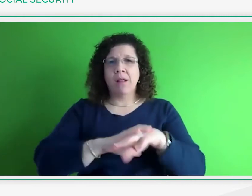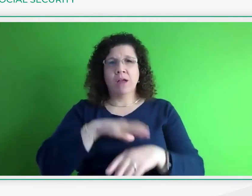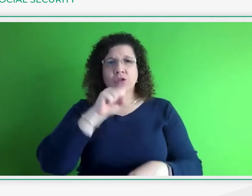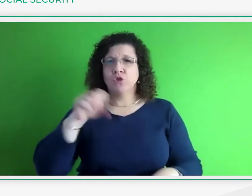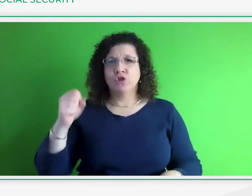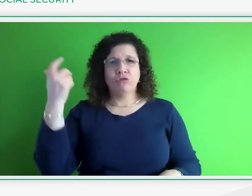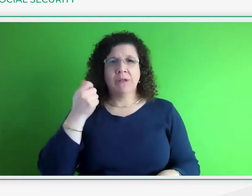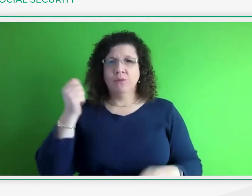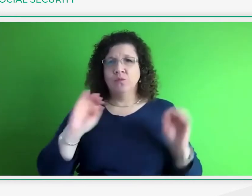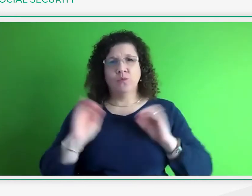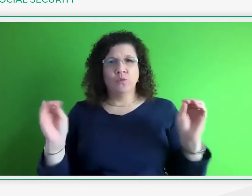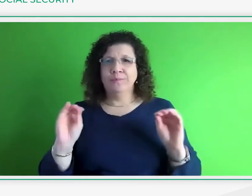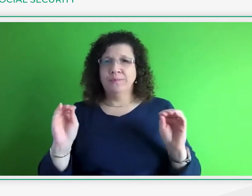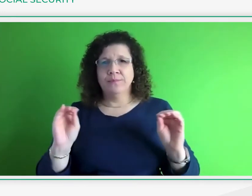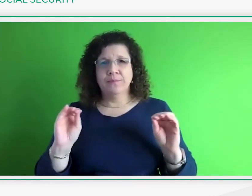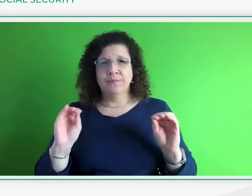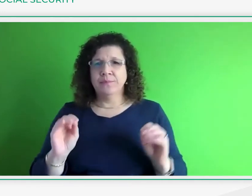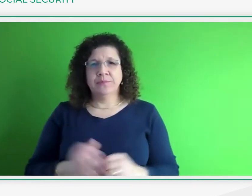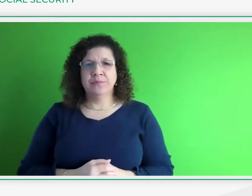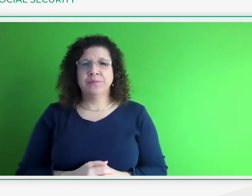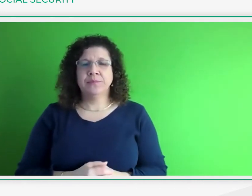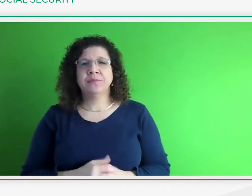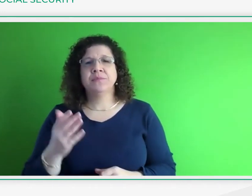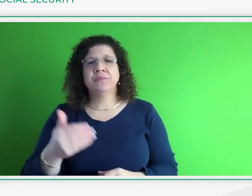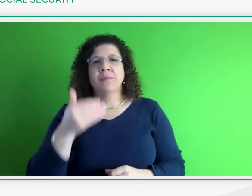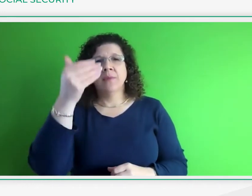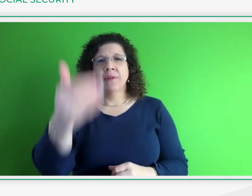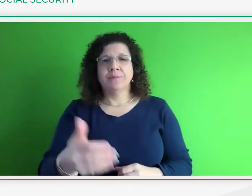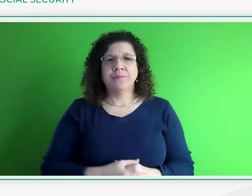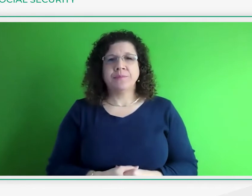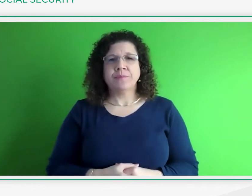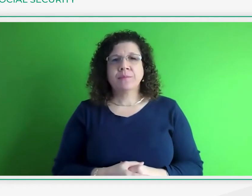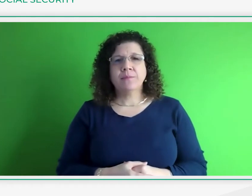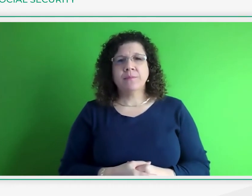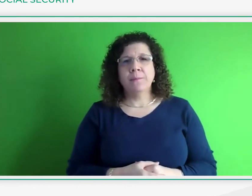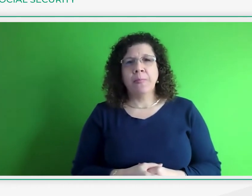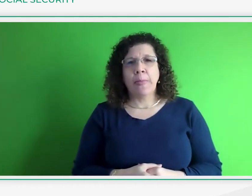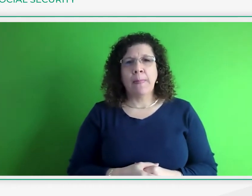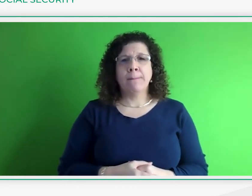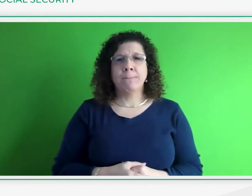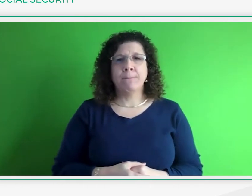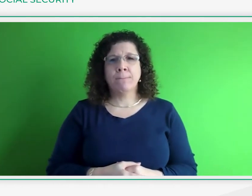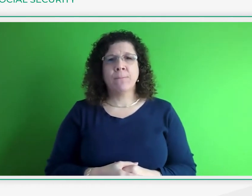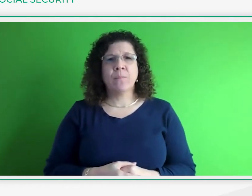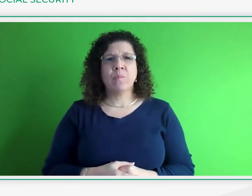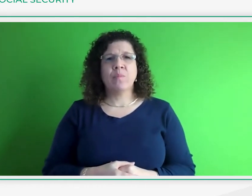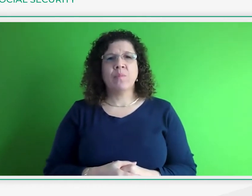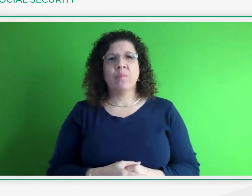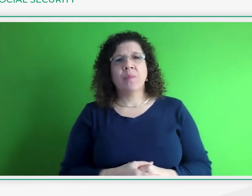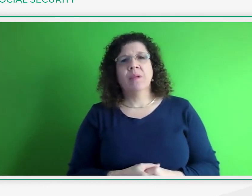want. There's no impact on your Social Security benefits at all.